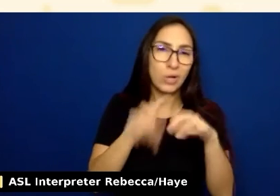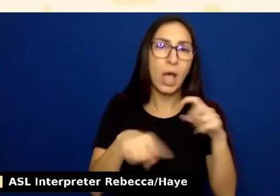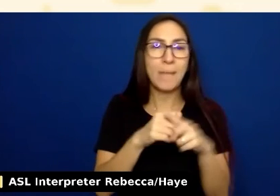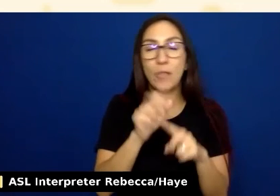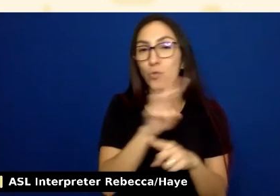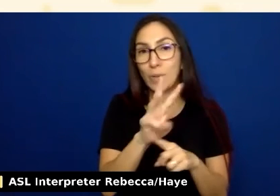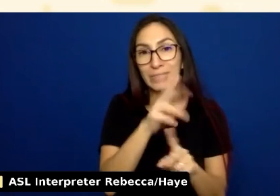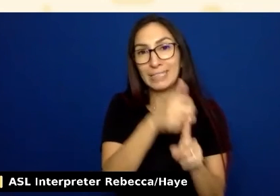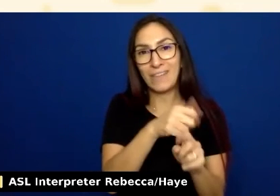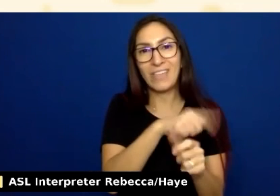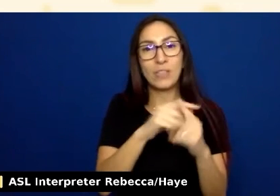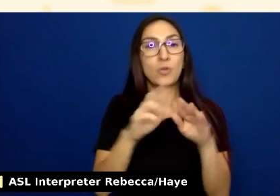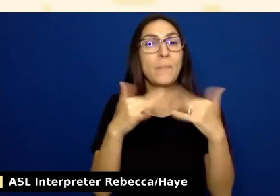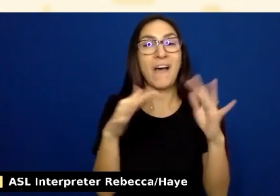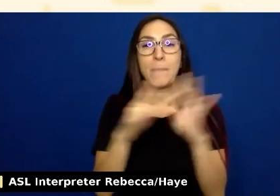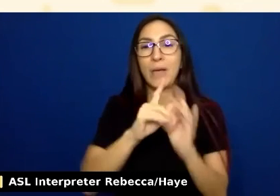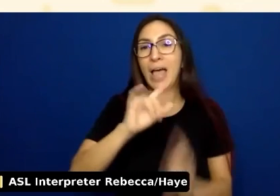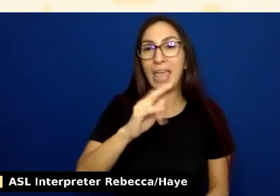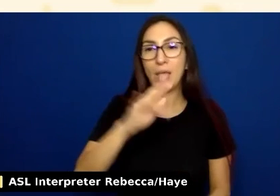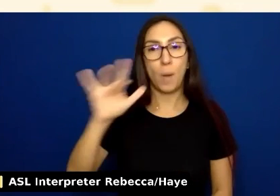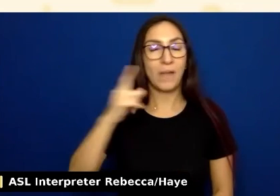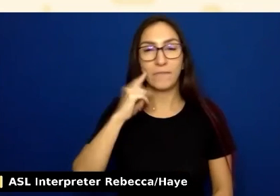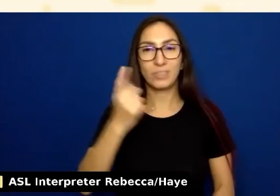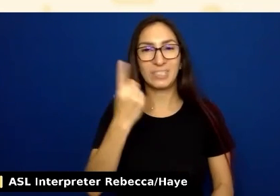to the help section or the support section for details.